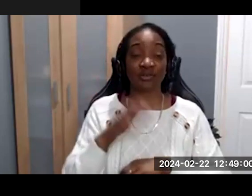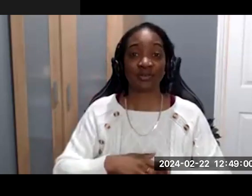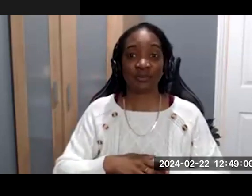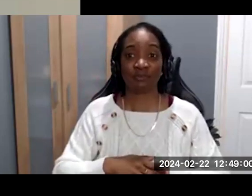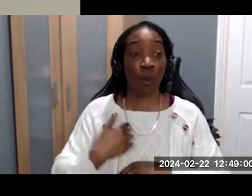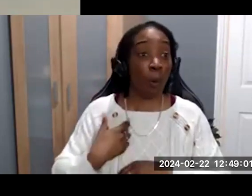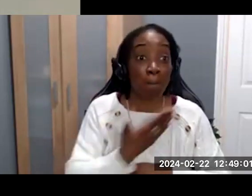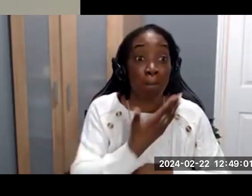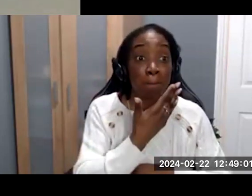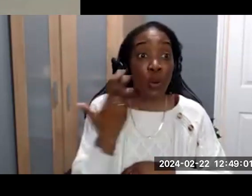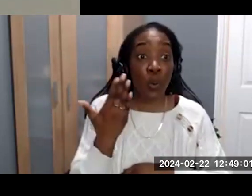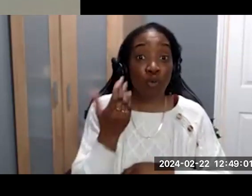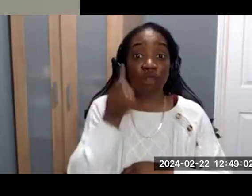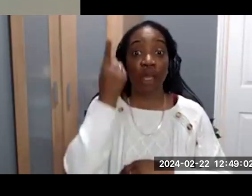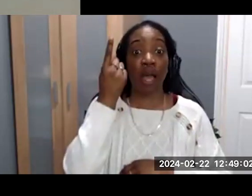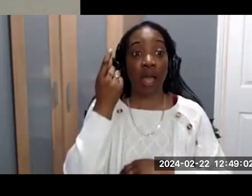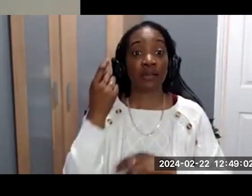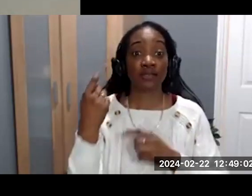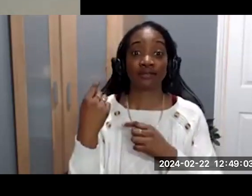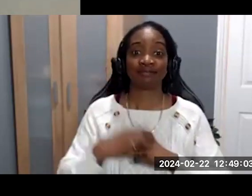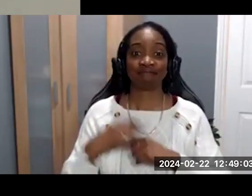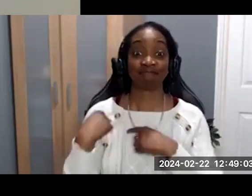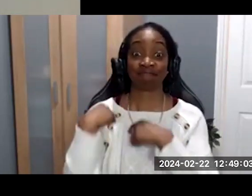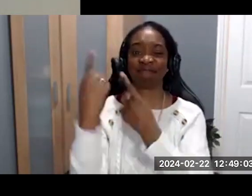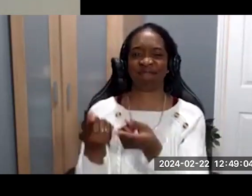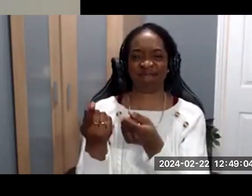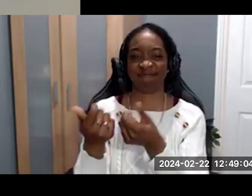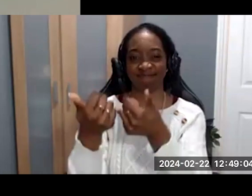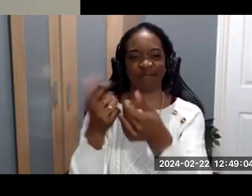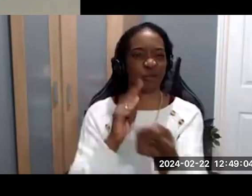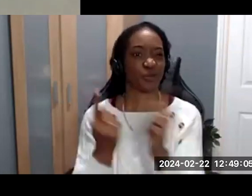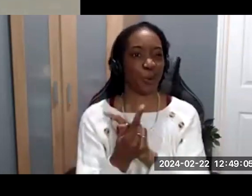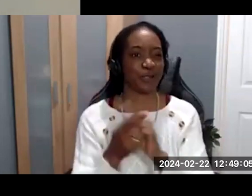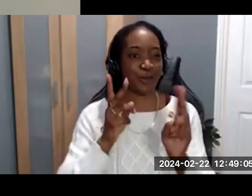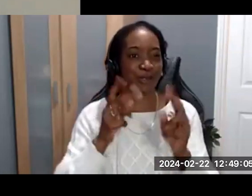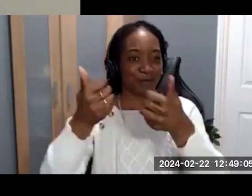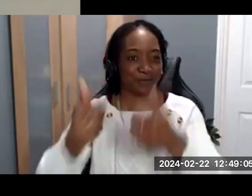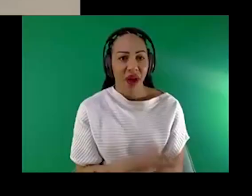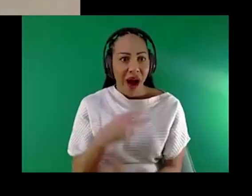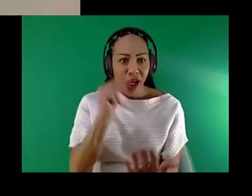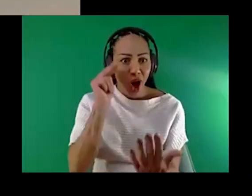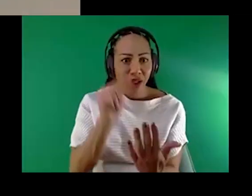not seen that um fabulous I can't see those ah here we go I have now got that forgive me